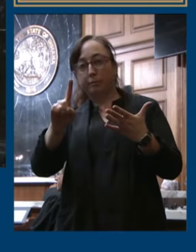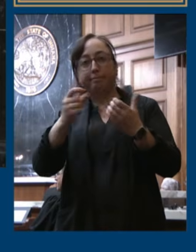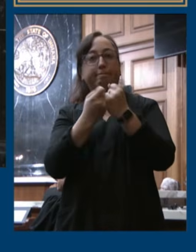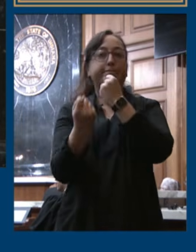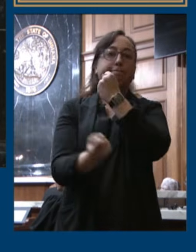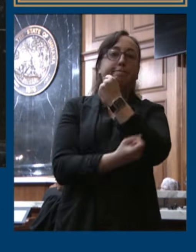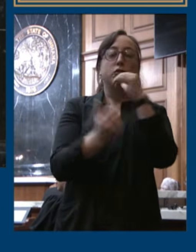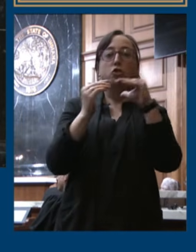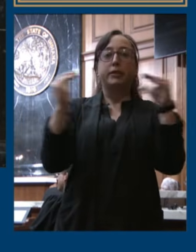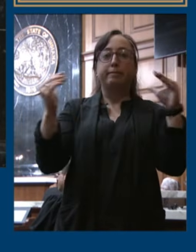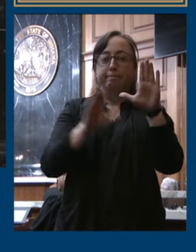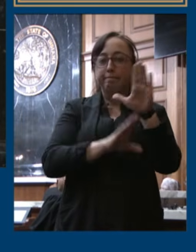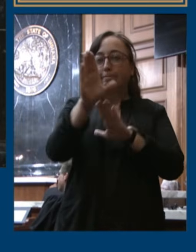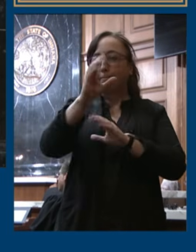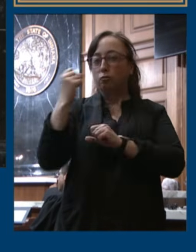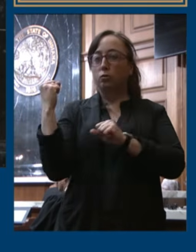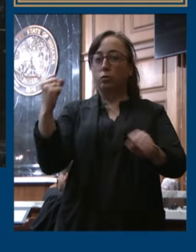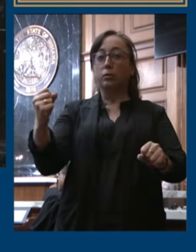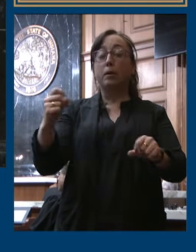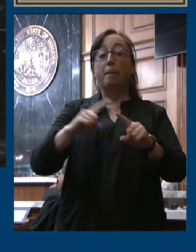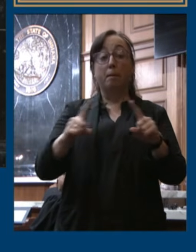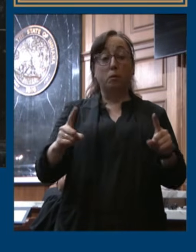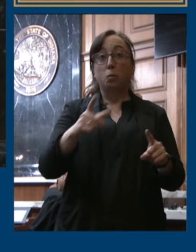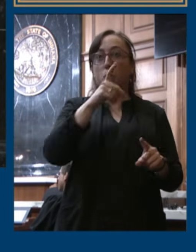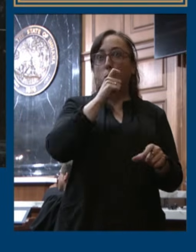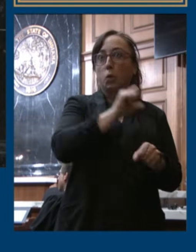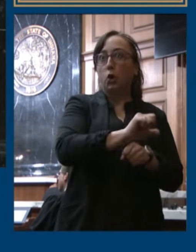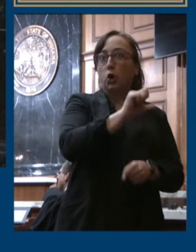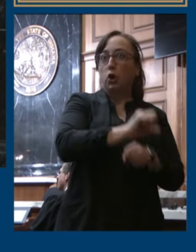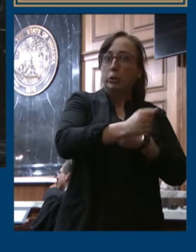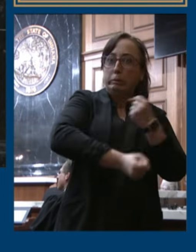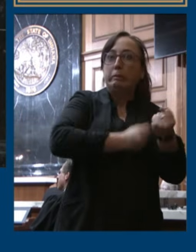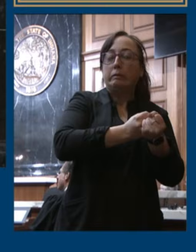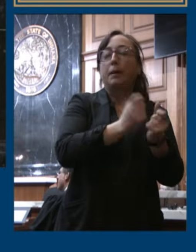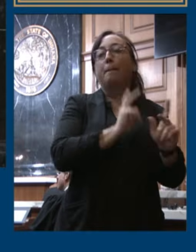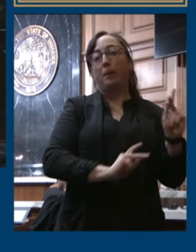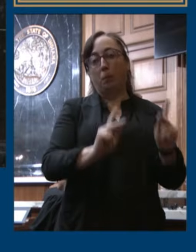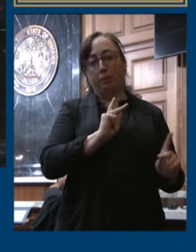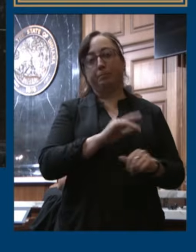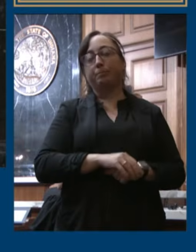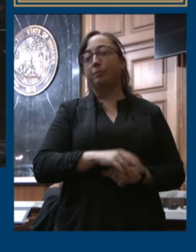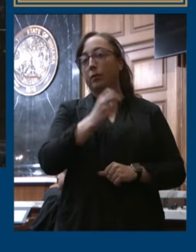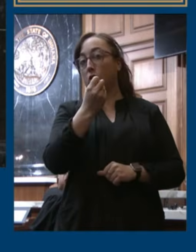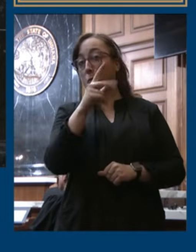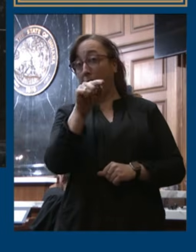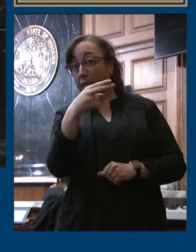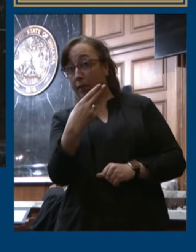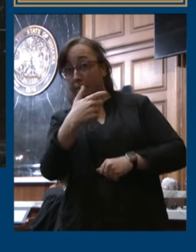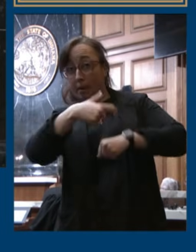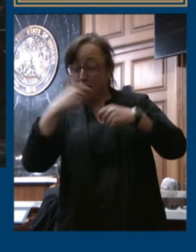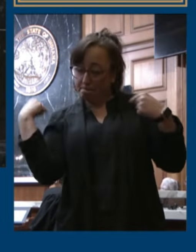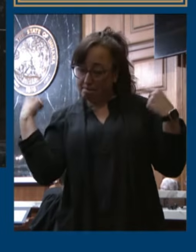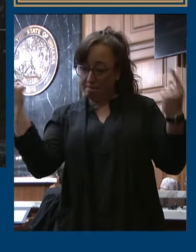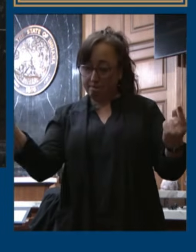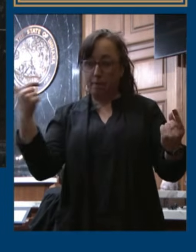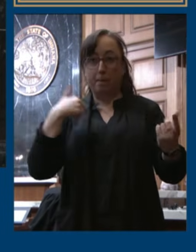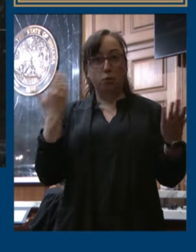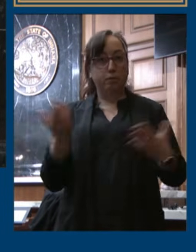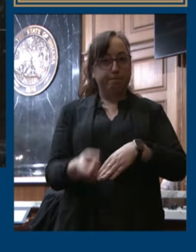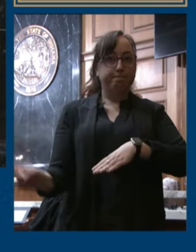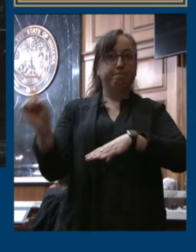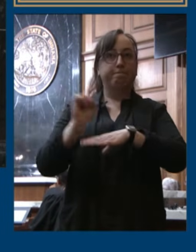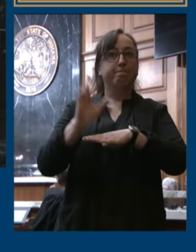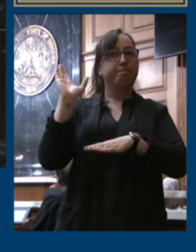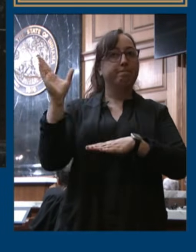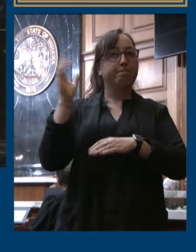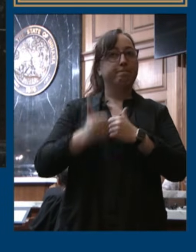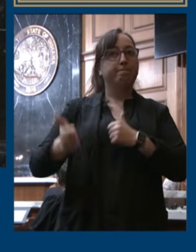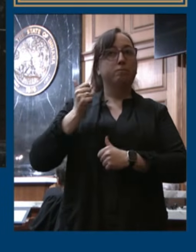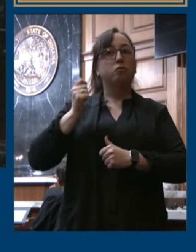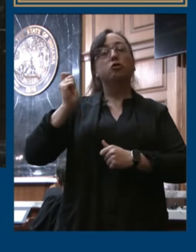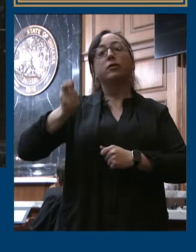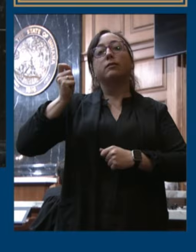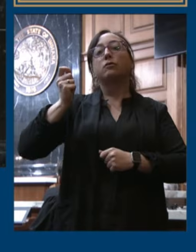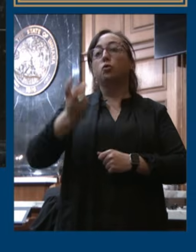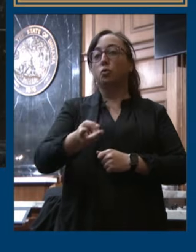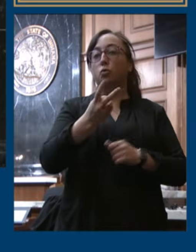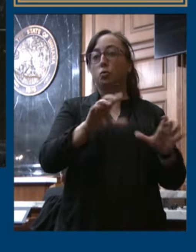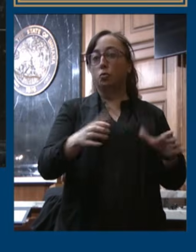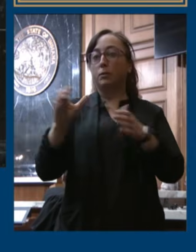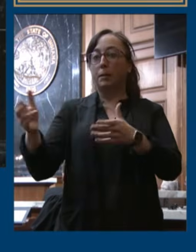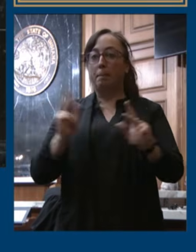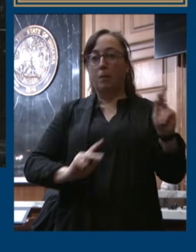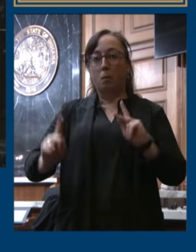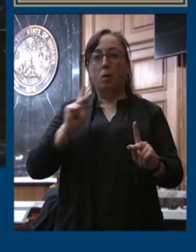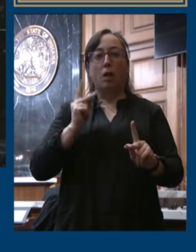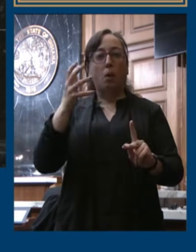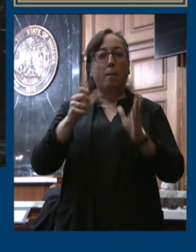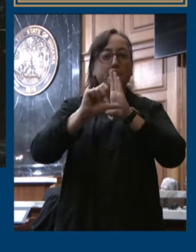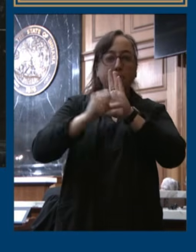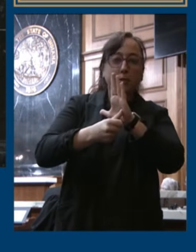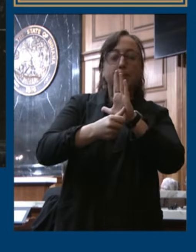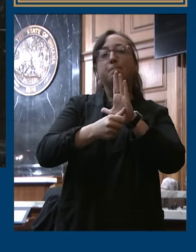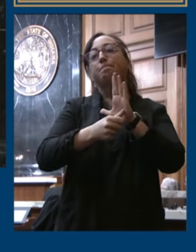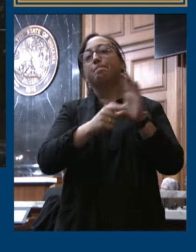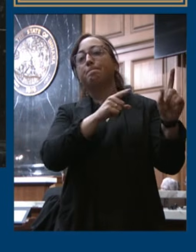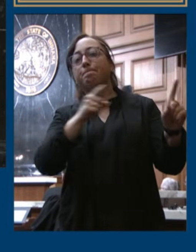WORK ITSELF IS CARRIED OUT BY PEOPLE.